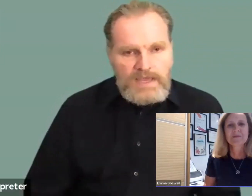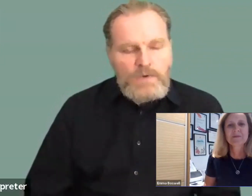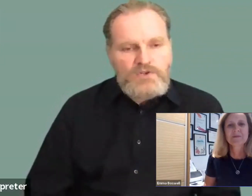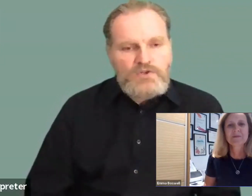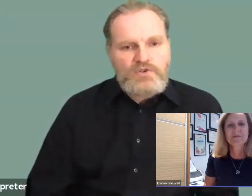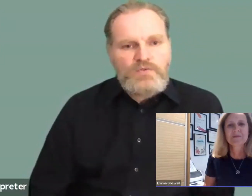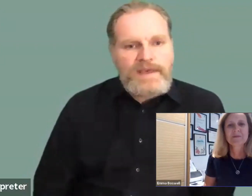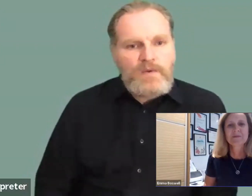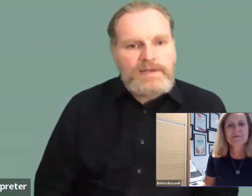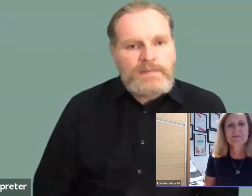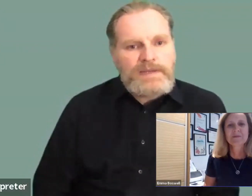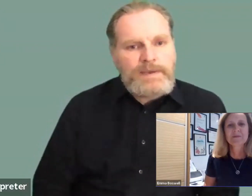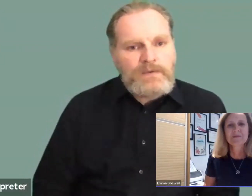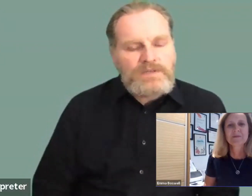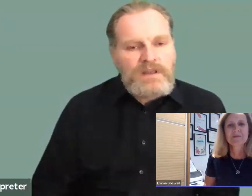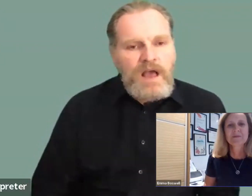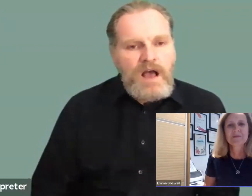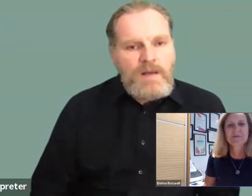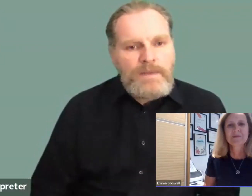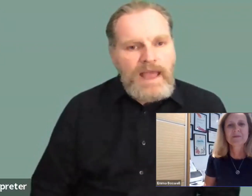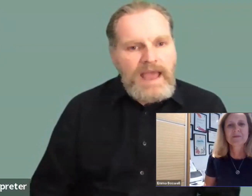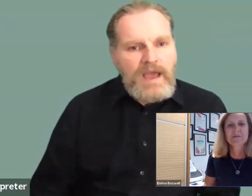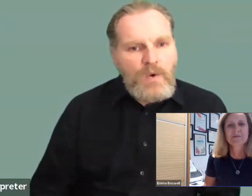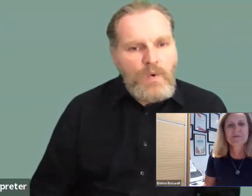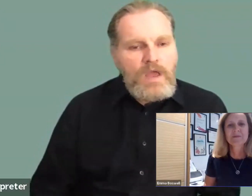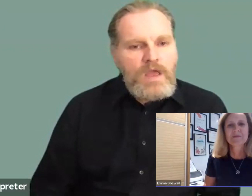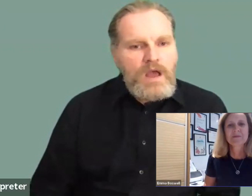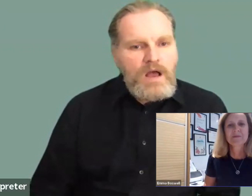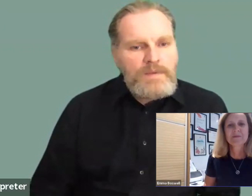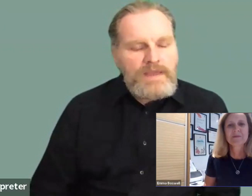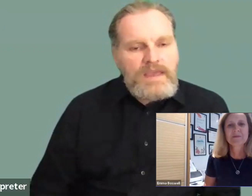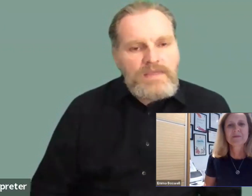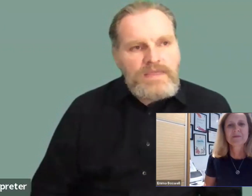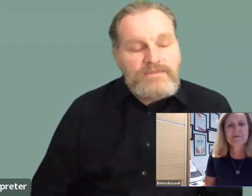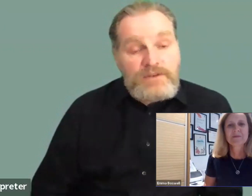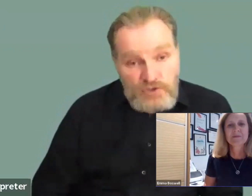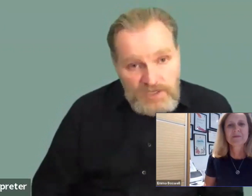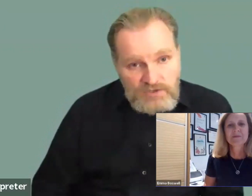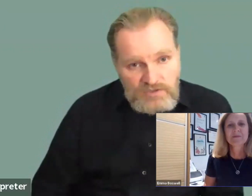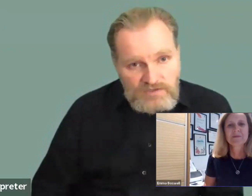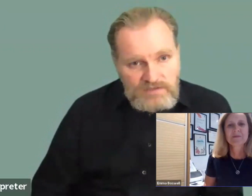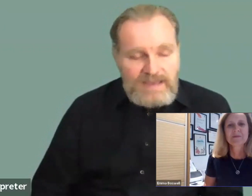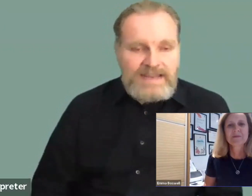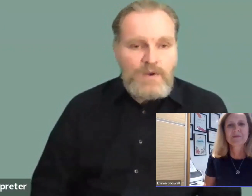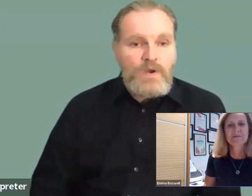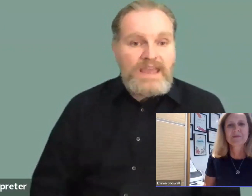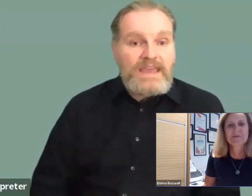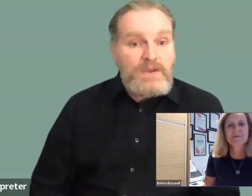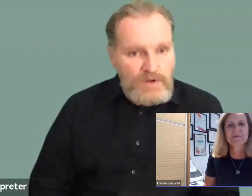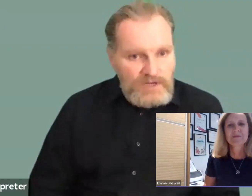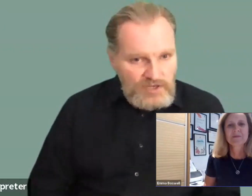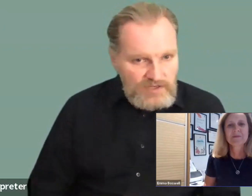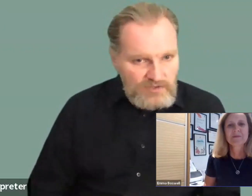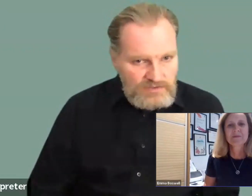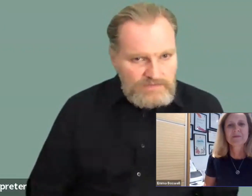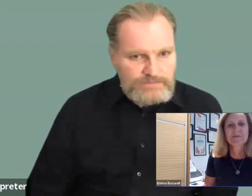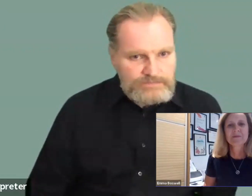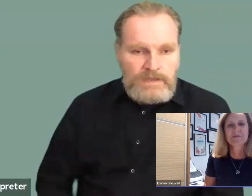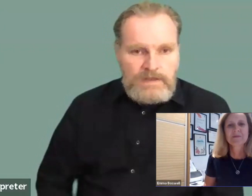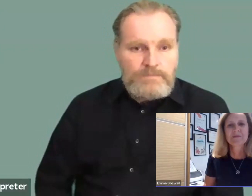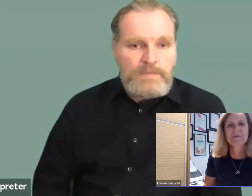Okay, I want to talk to you now a little bit about how vision changes and how hearing changes. People